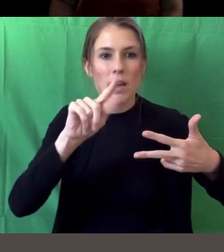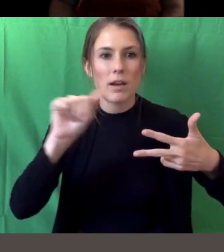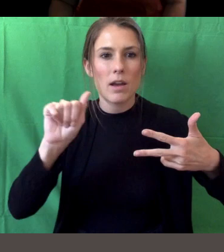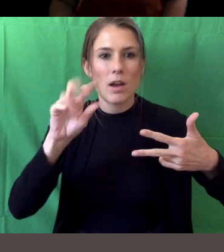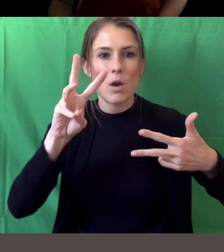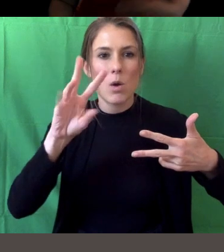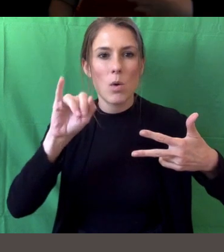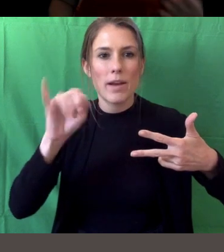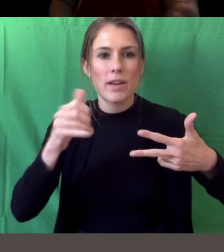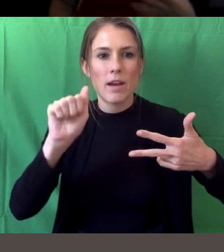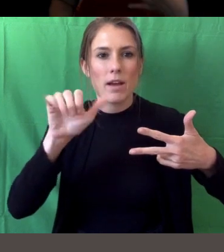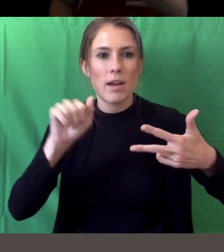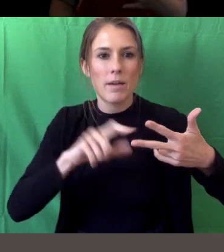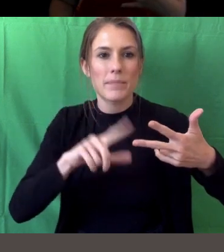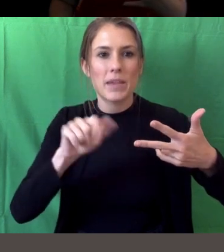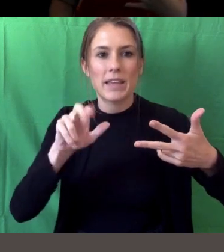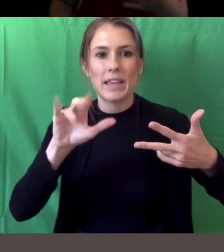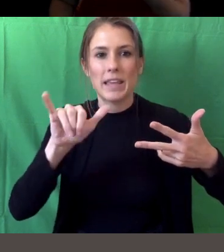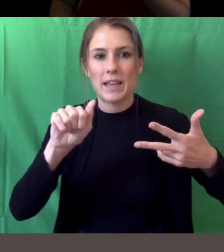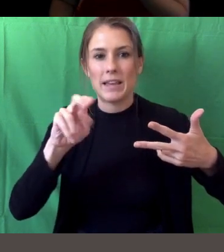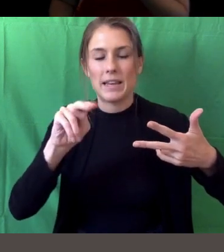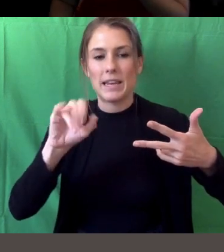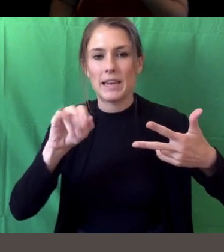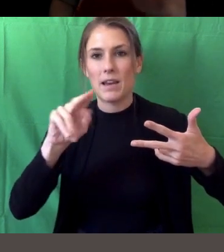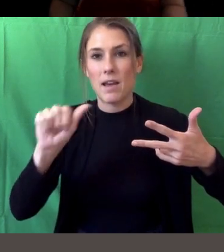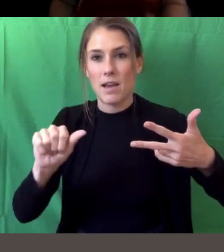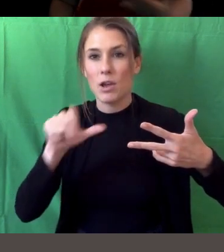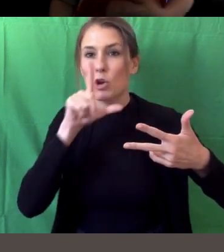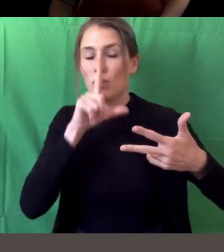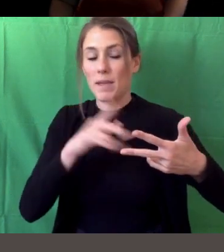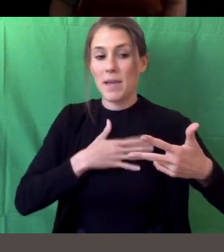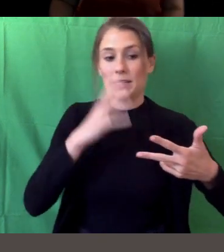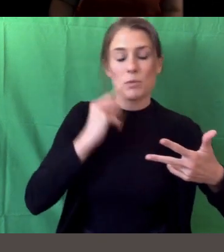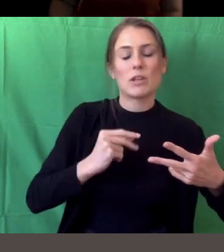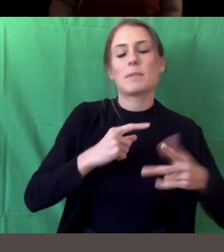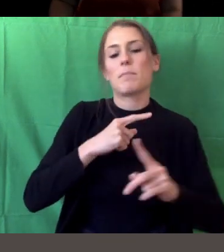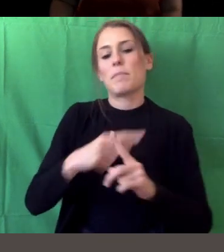And so I'm going to take some of my experience as well as what I've learned from my interviews